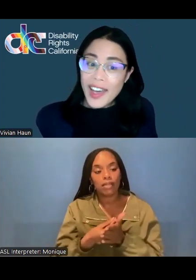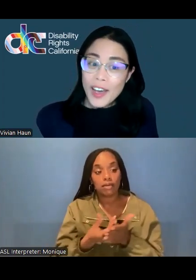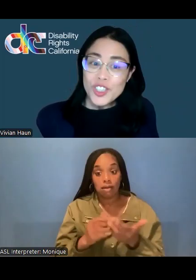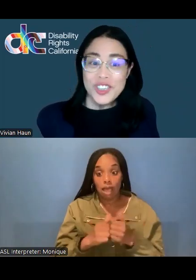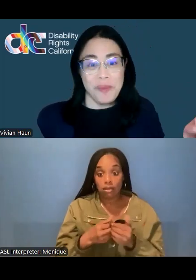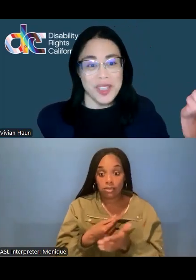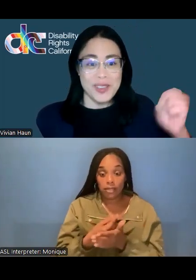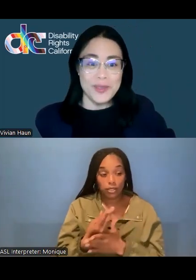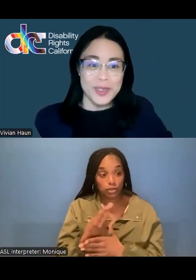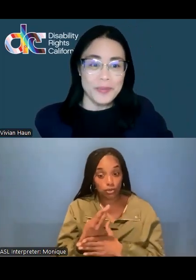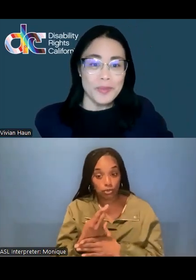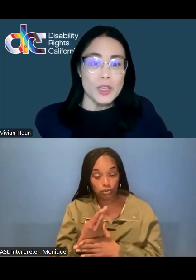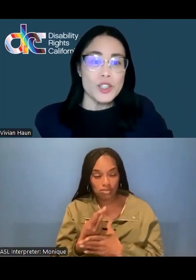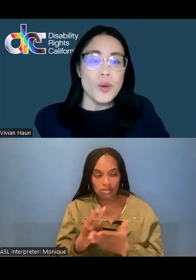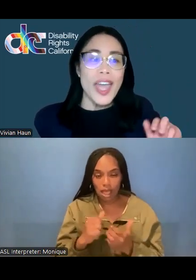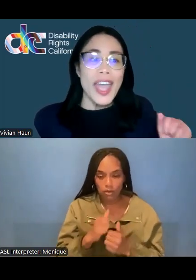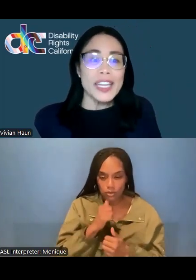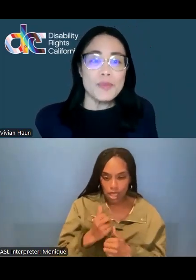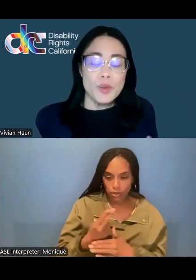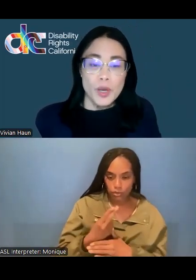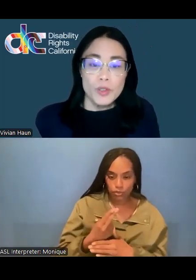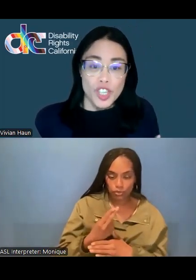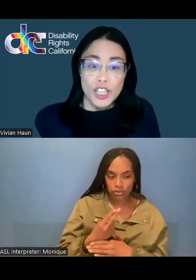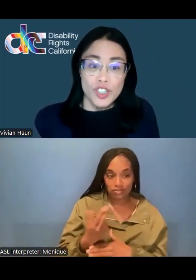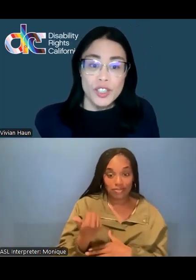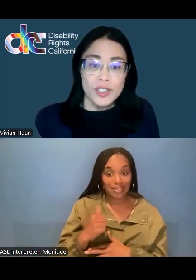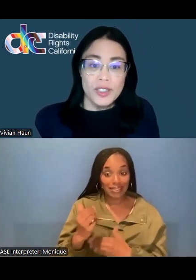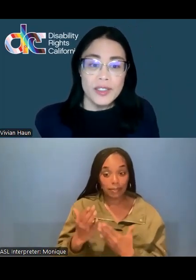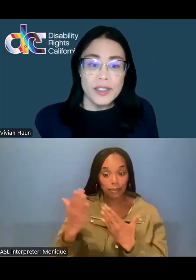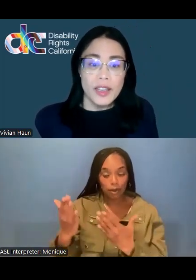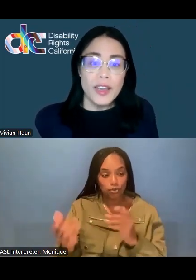How should it not be used. So any proposed changes,